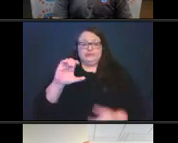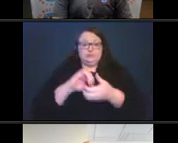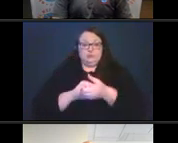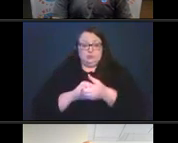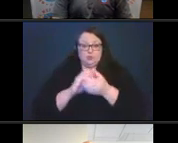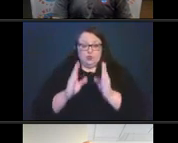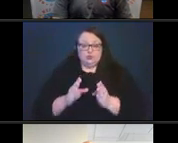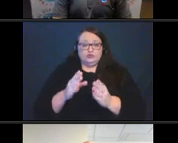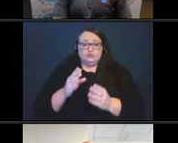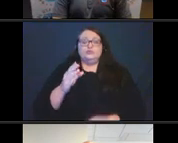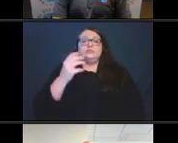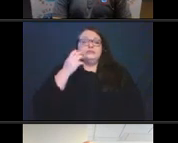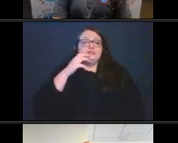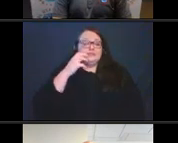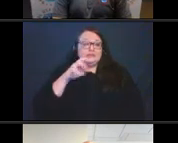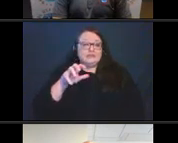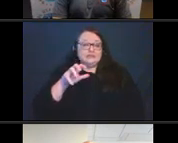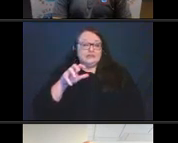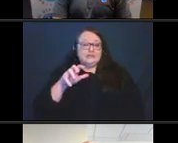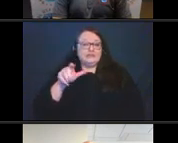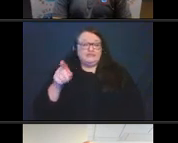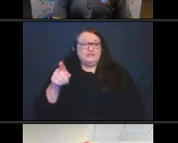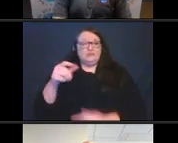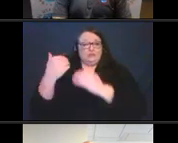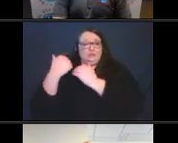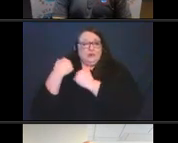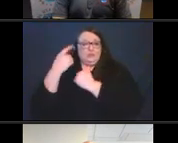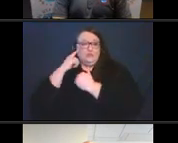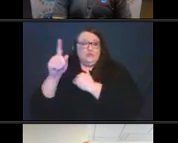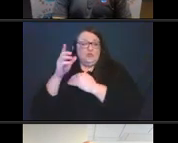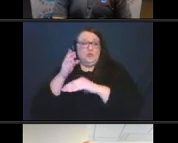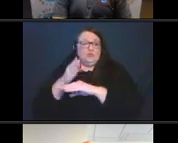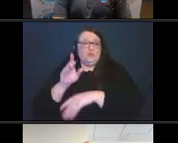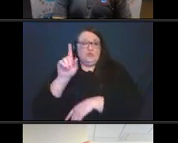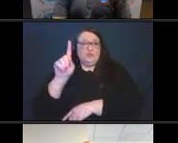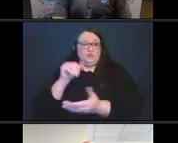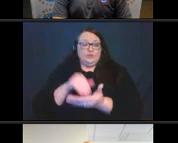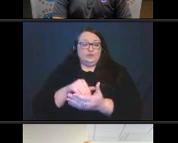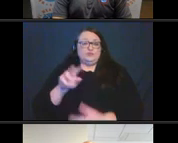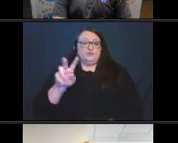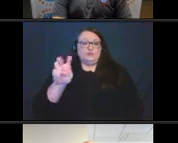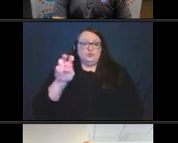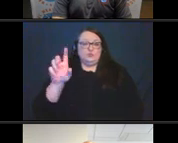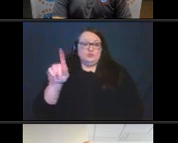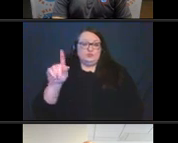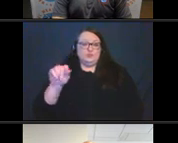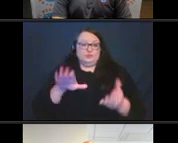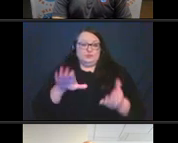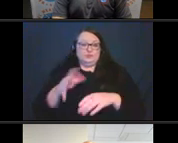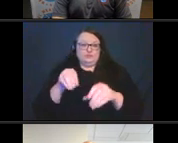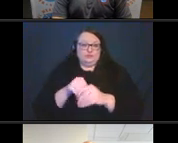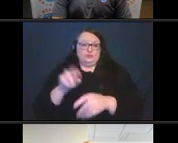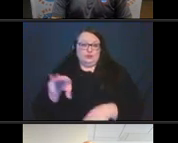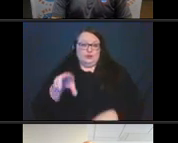heat is responsible for more than 1,220 deaths in the United States each year.